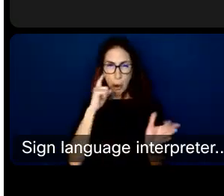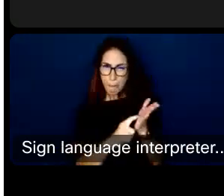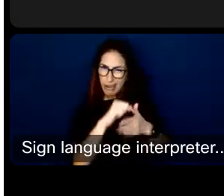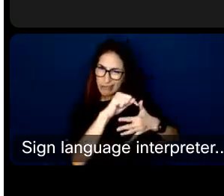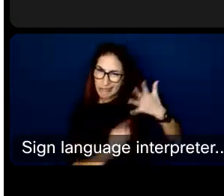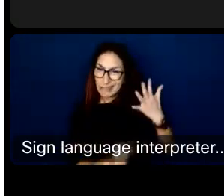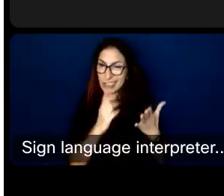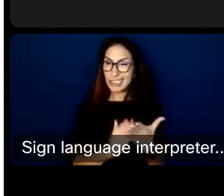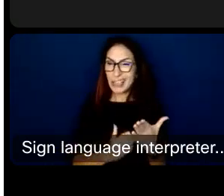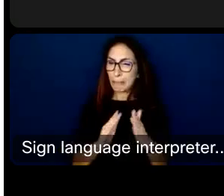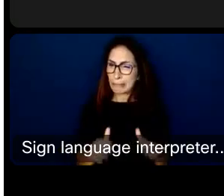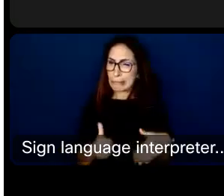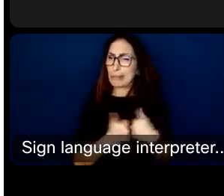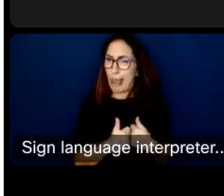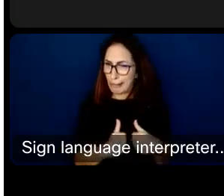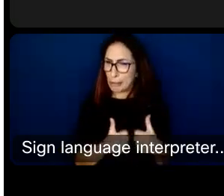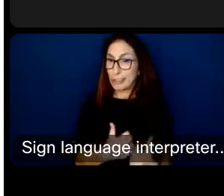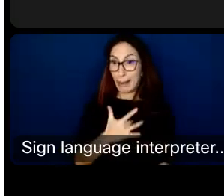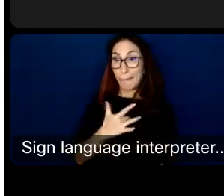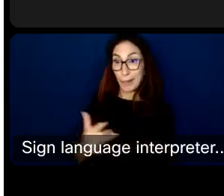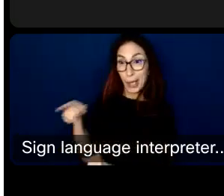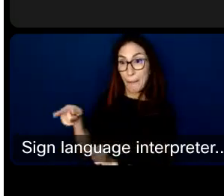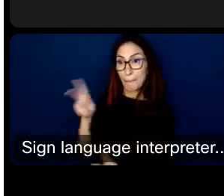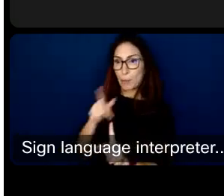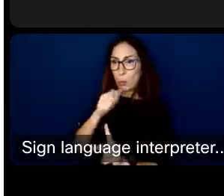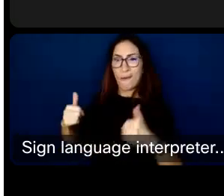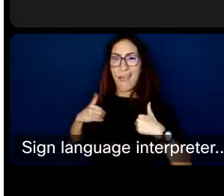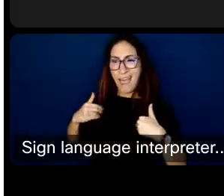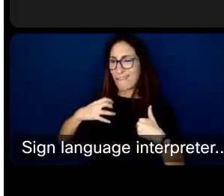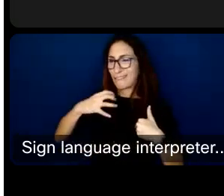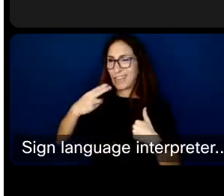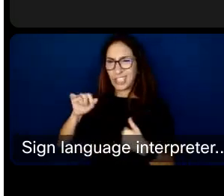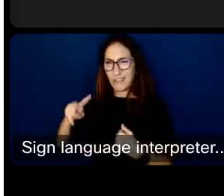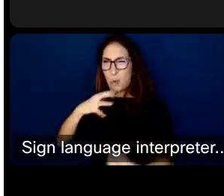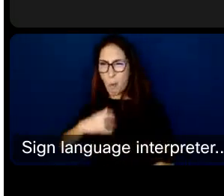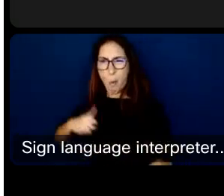HIV. Several of us over the last couple of years across the